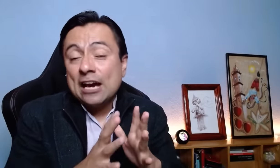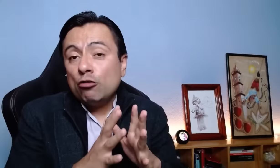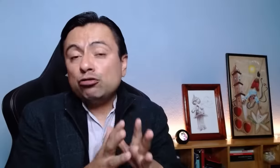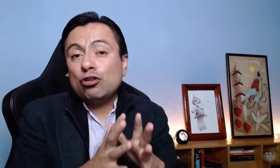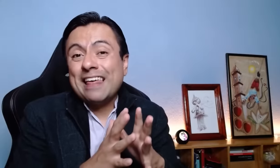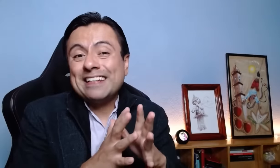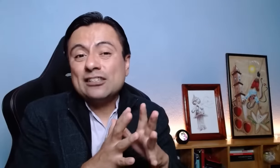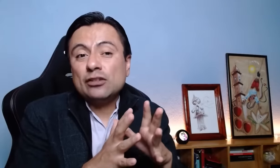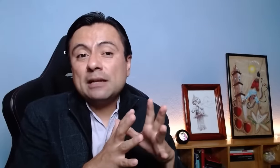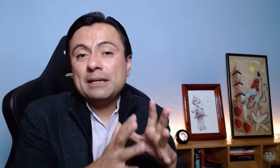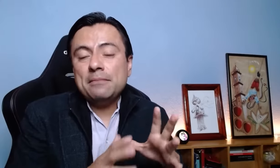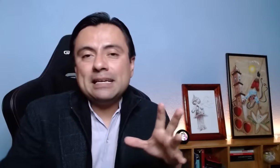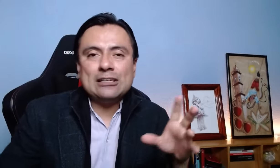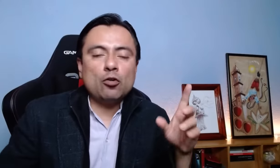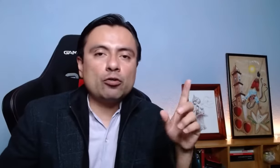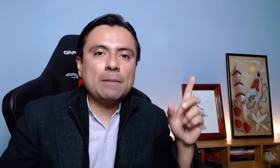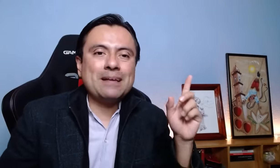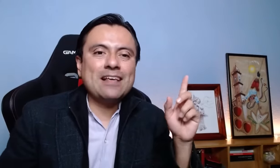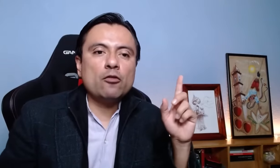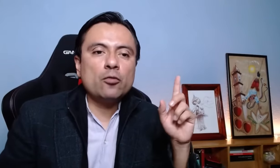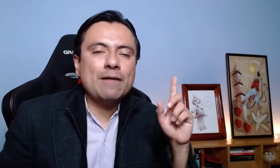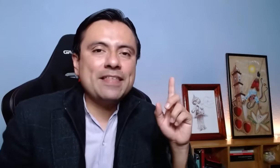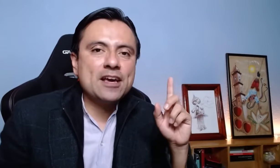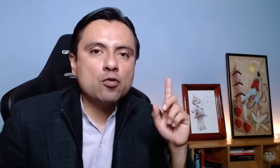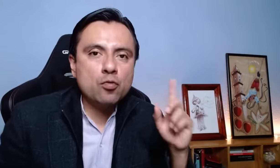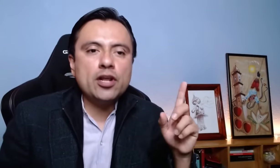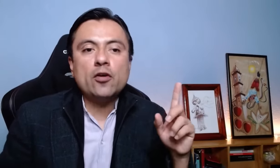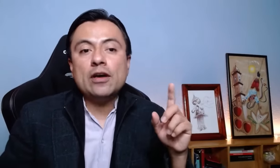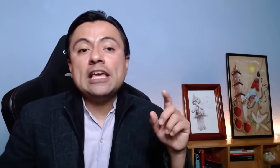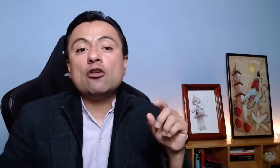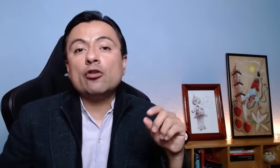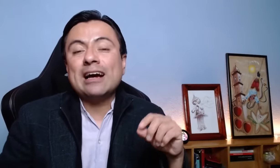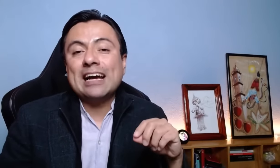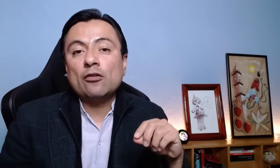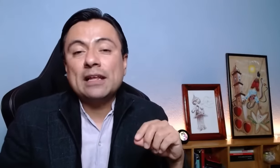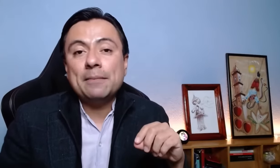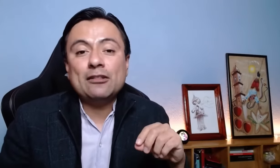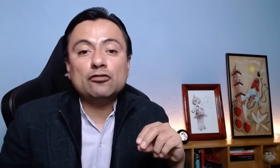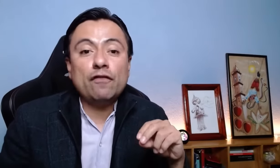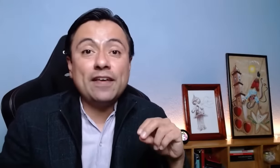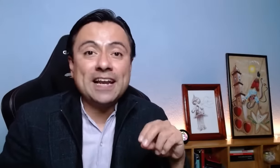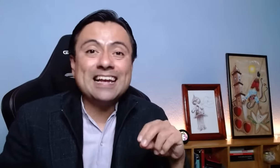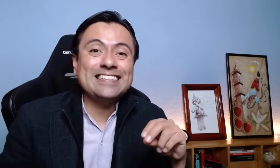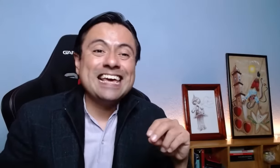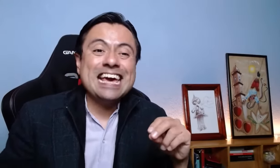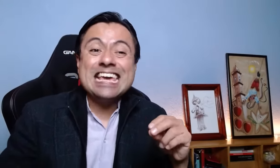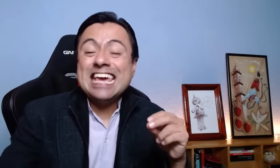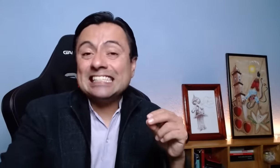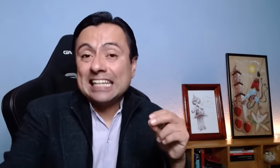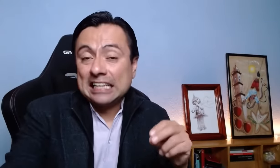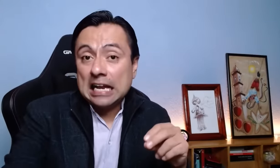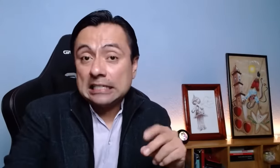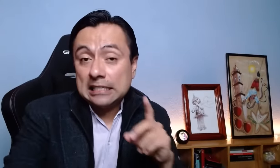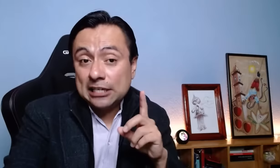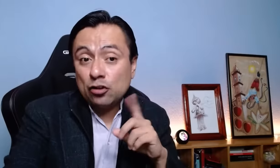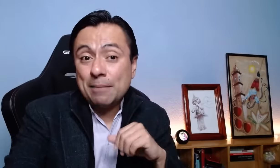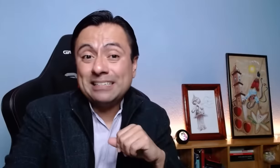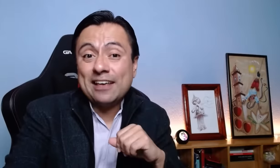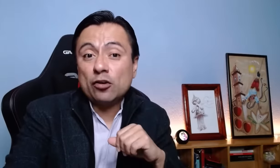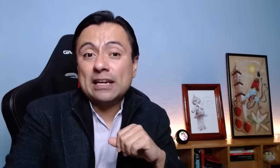Jalisco New Generation just the minimix stoppage occurred last June 9 and was carried out by elements federal and state fact table